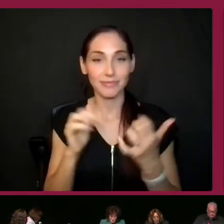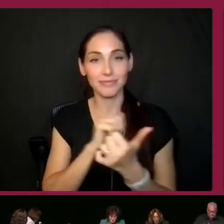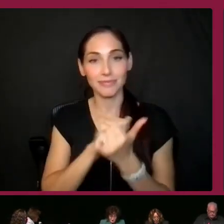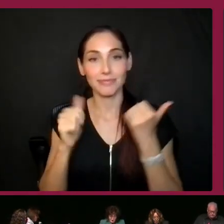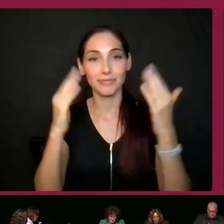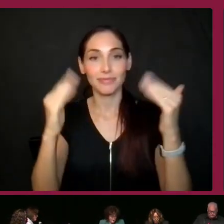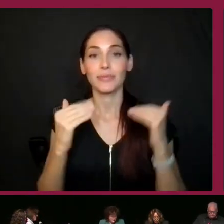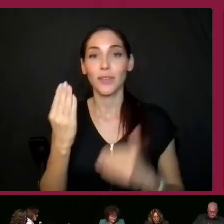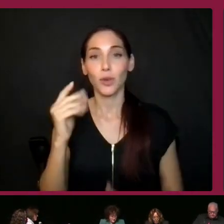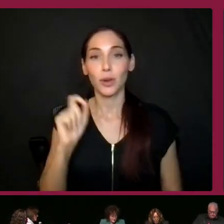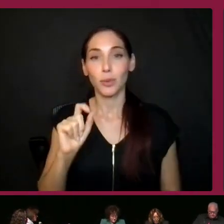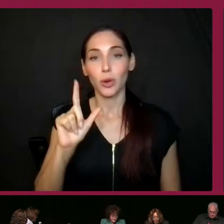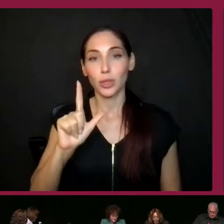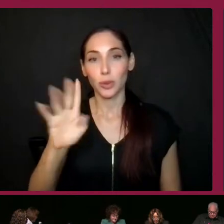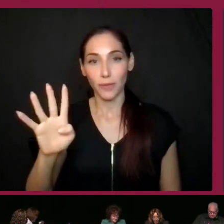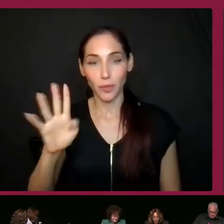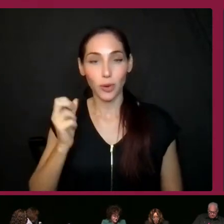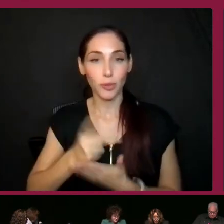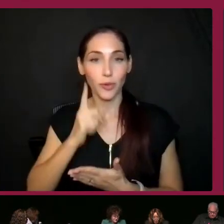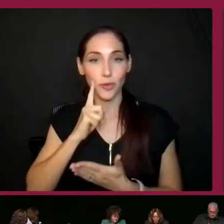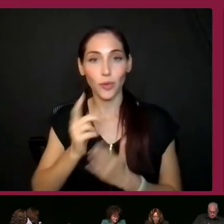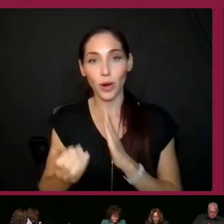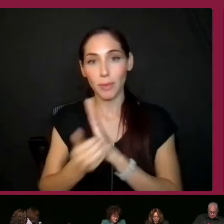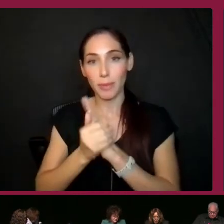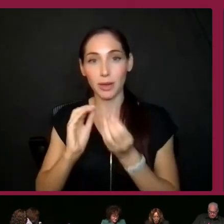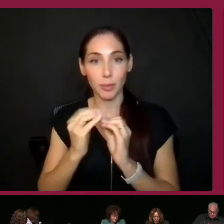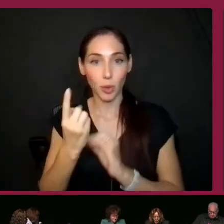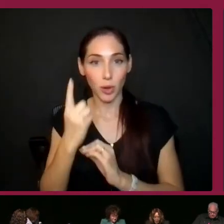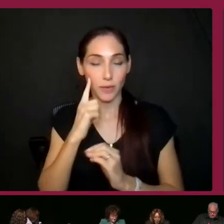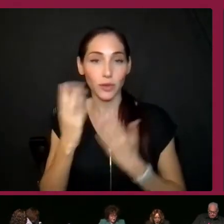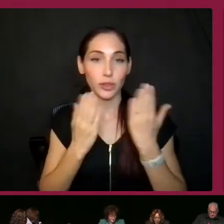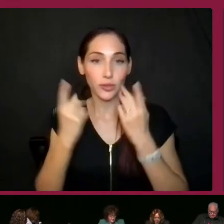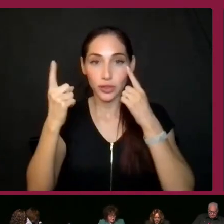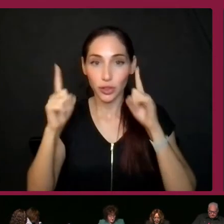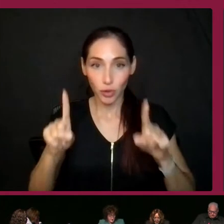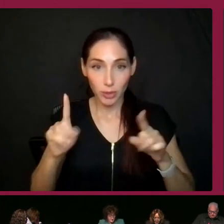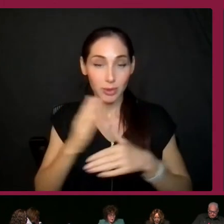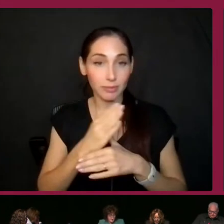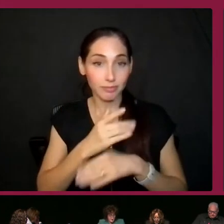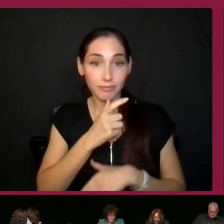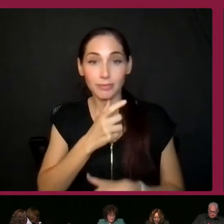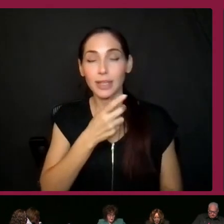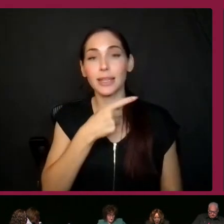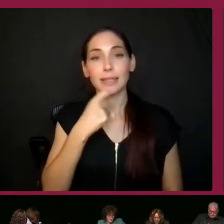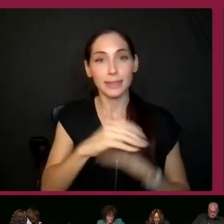1424, approval of amendment number one to services agreement between Desert Haven Enterprises